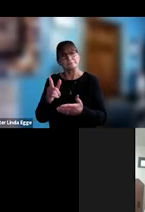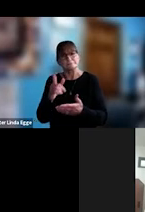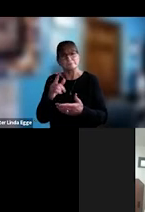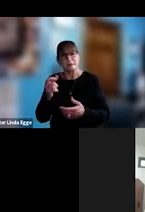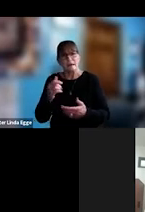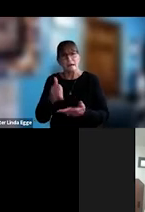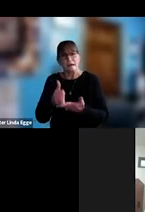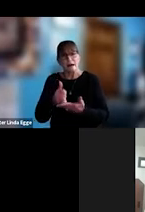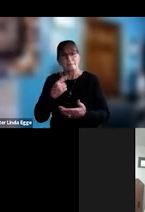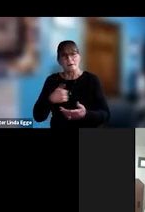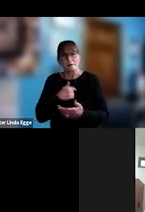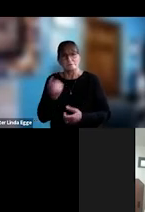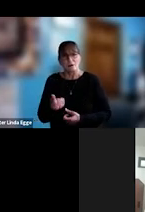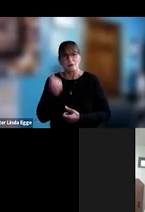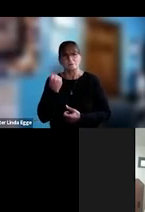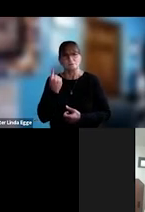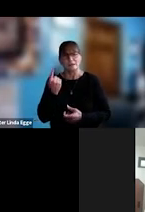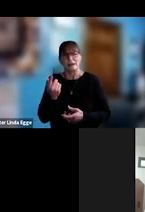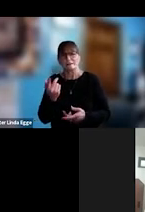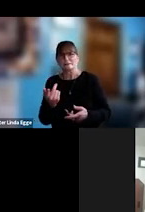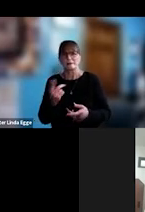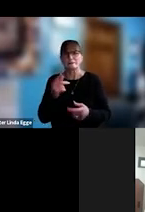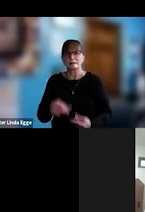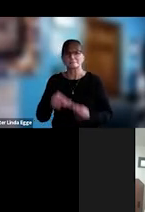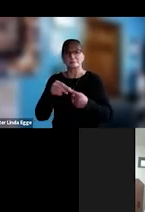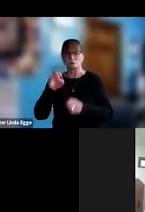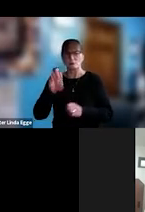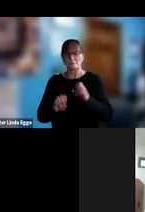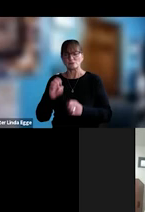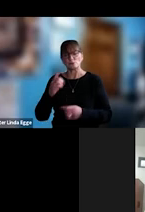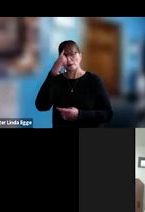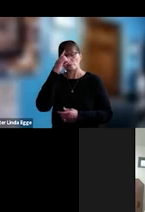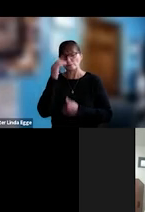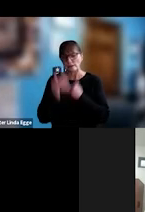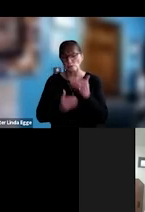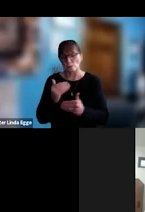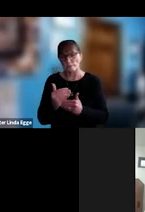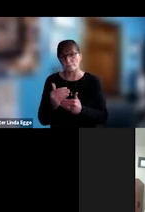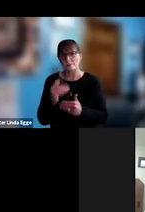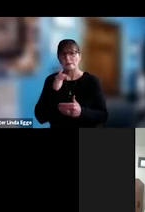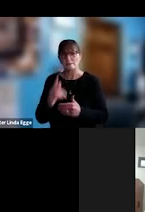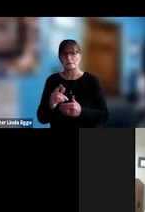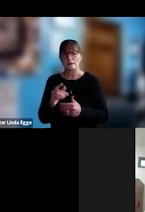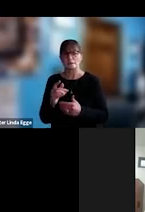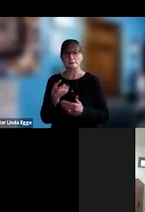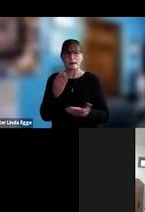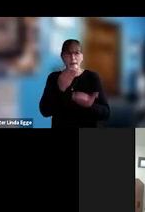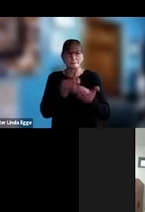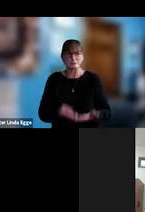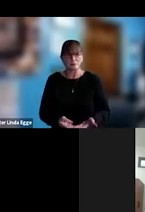you know, that there is kind of like a sequential evaluation to think through the materiality decision. So thank you.